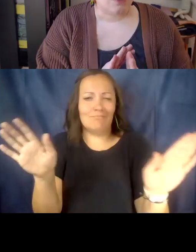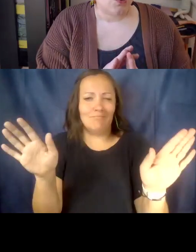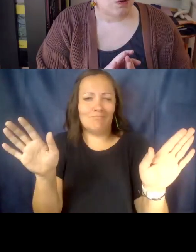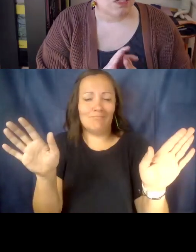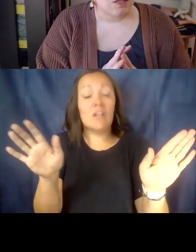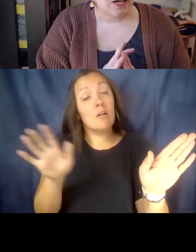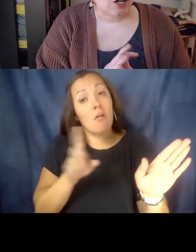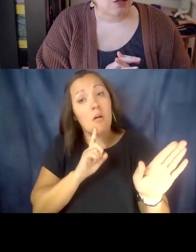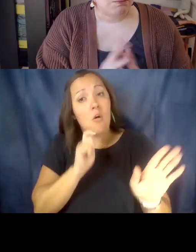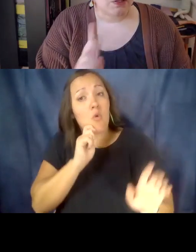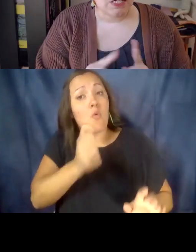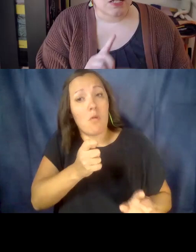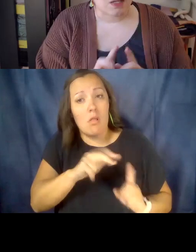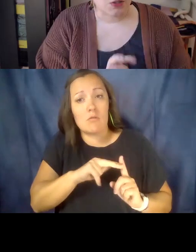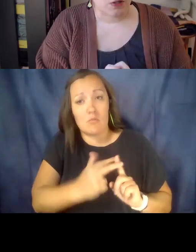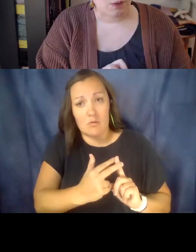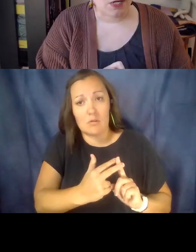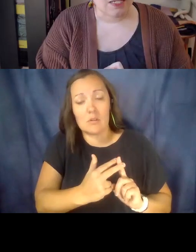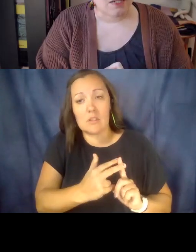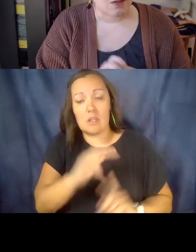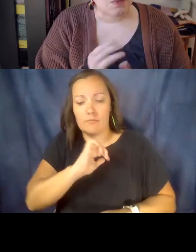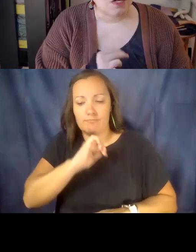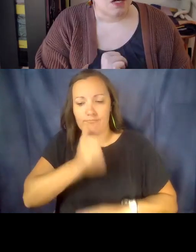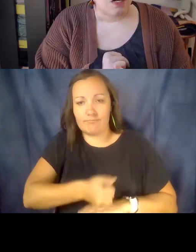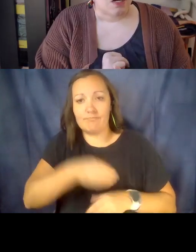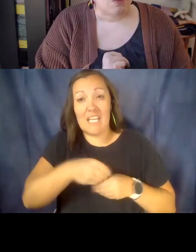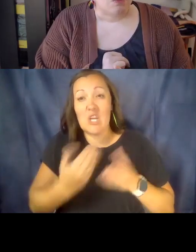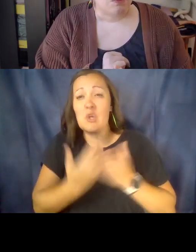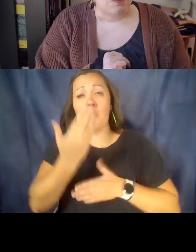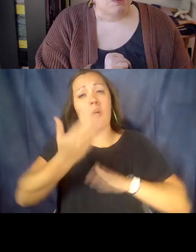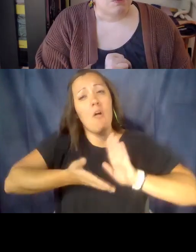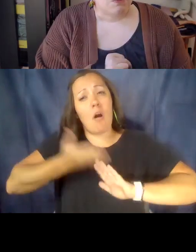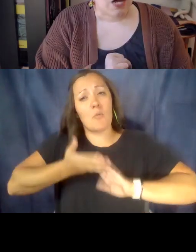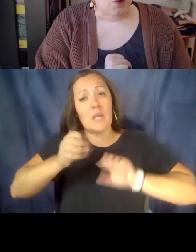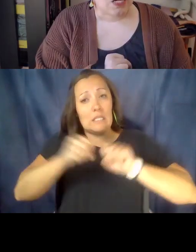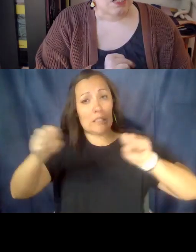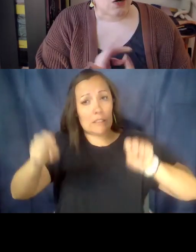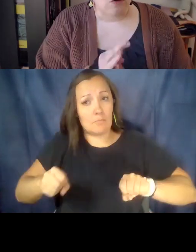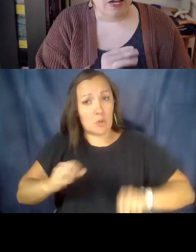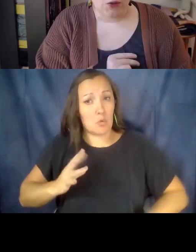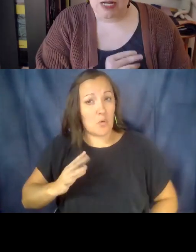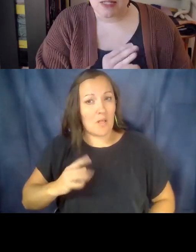tools that are built into some newer operating systems. iOS, I don't know if android has this,